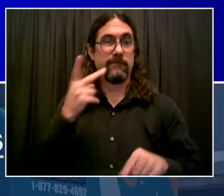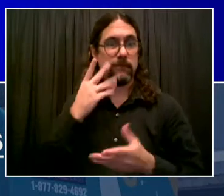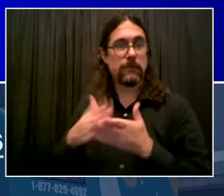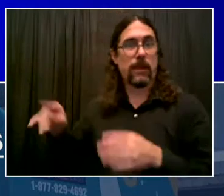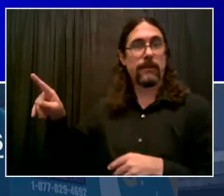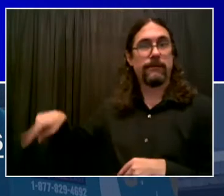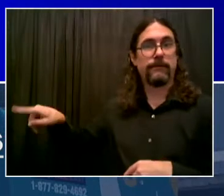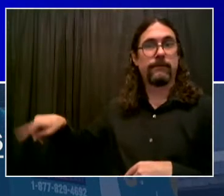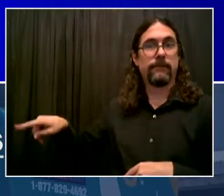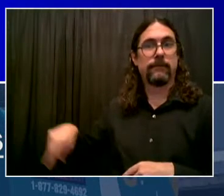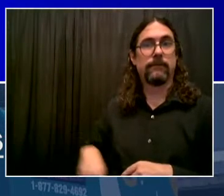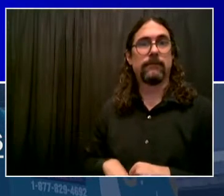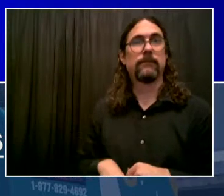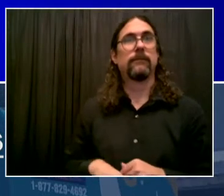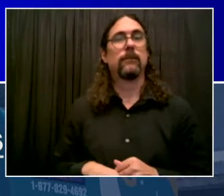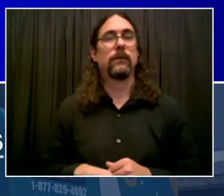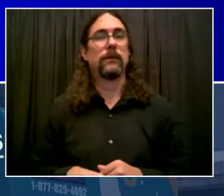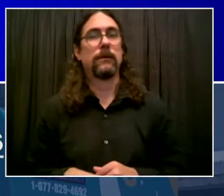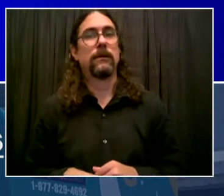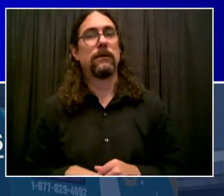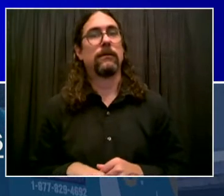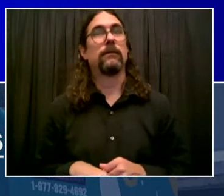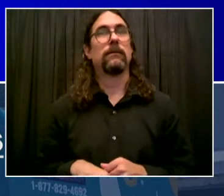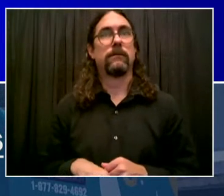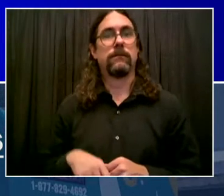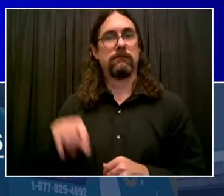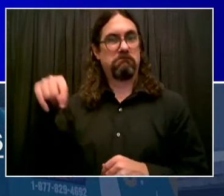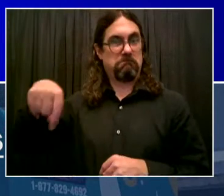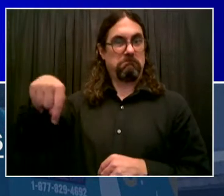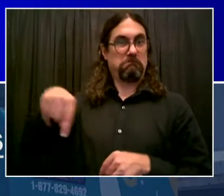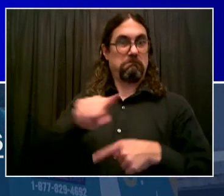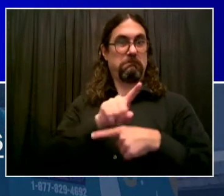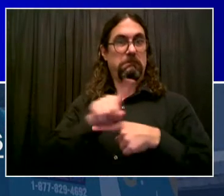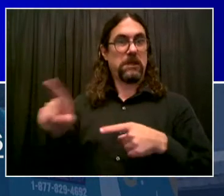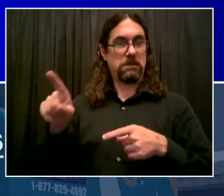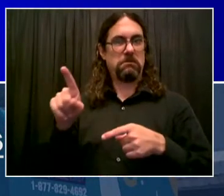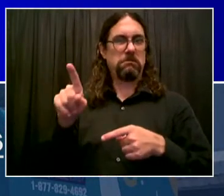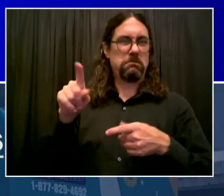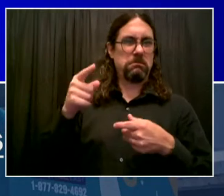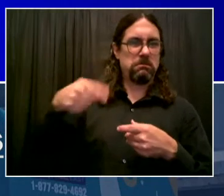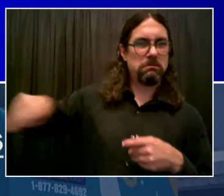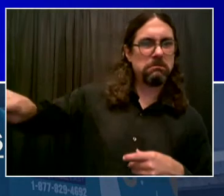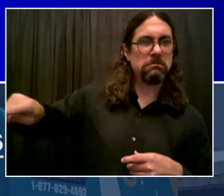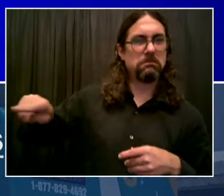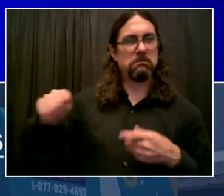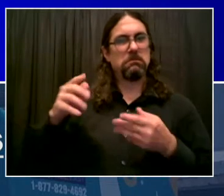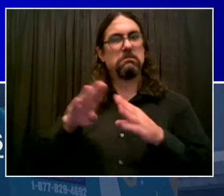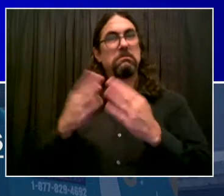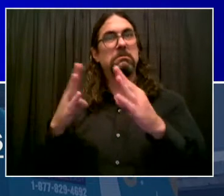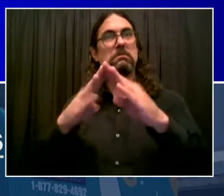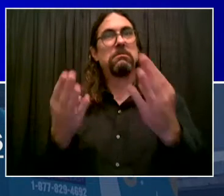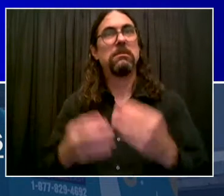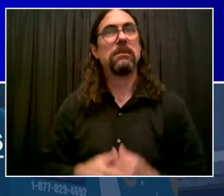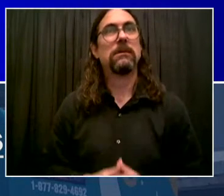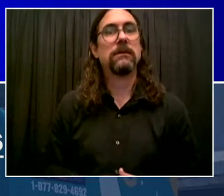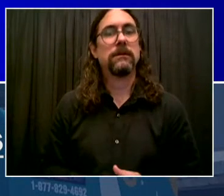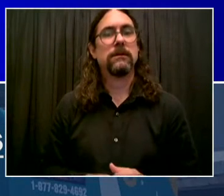IN EVERY BOROUGH. THE LOCATIONS THAT THE SCHOOL STAFF GO TO AND